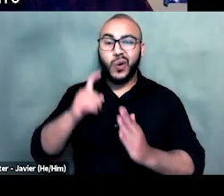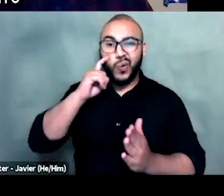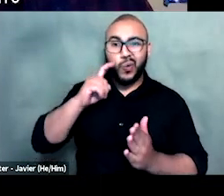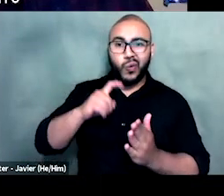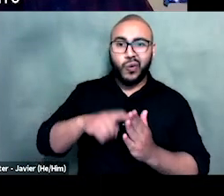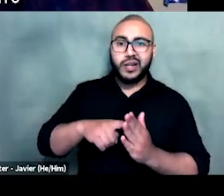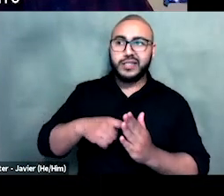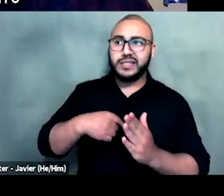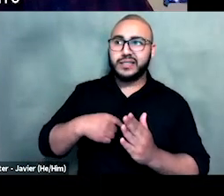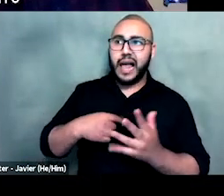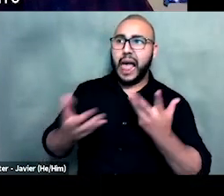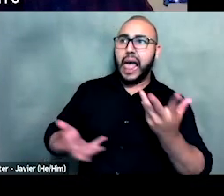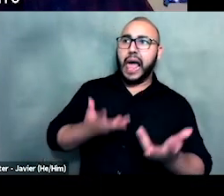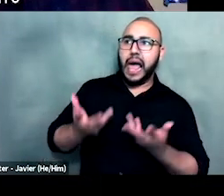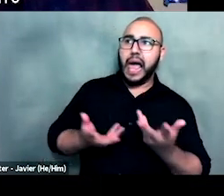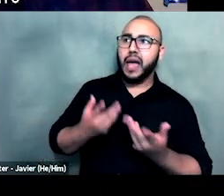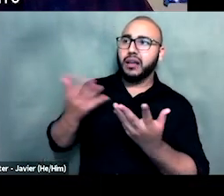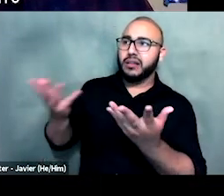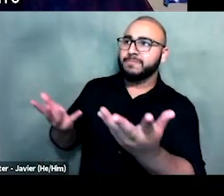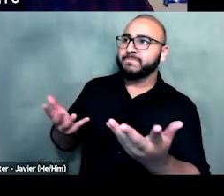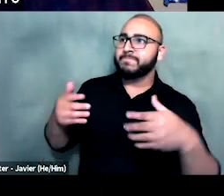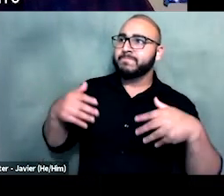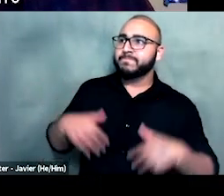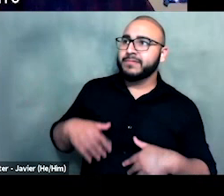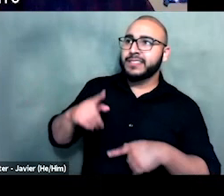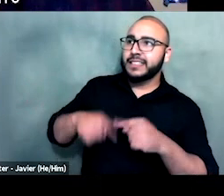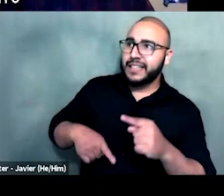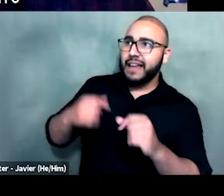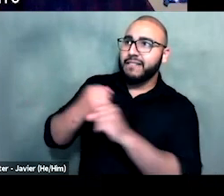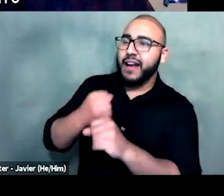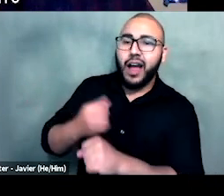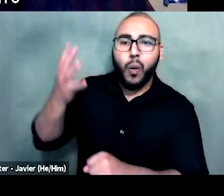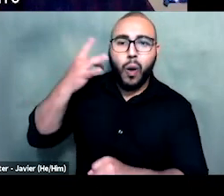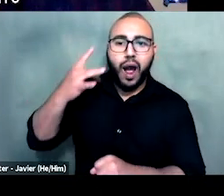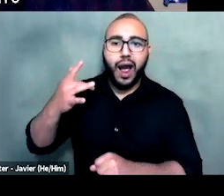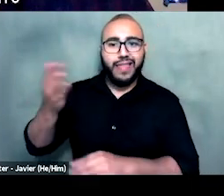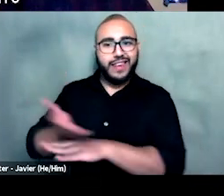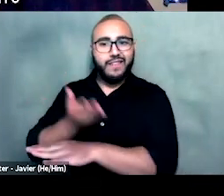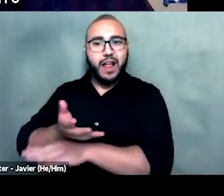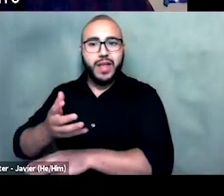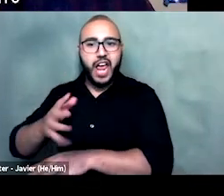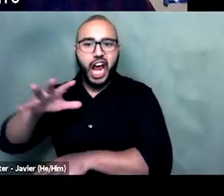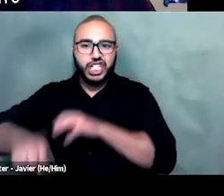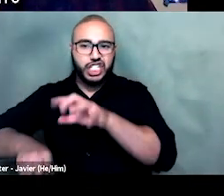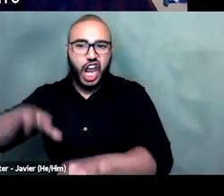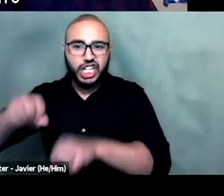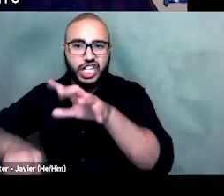exploited territories that are sacred to their culture. Let's see here. Bullet point